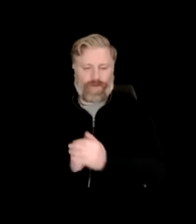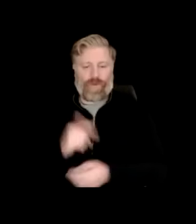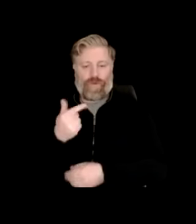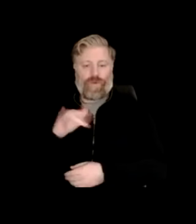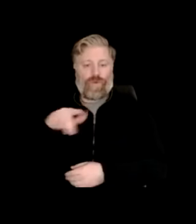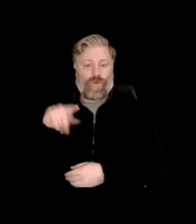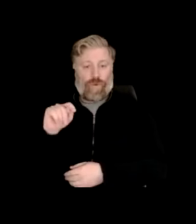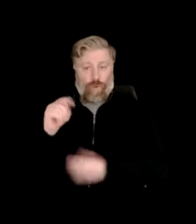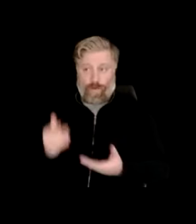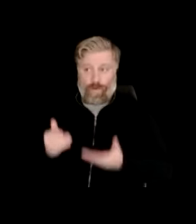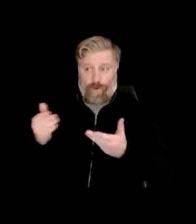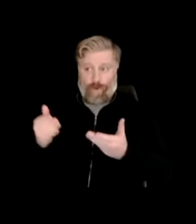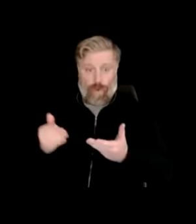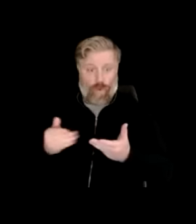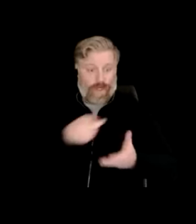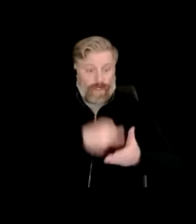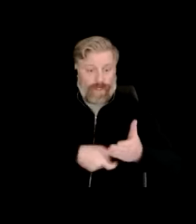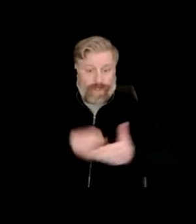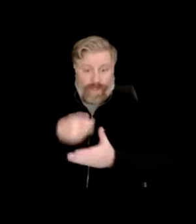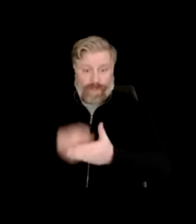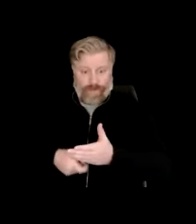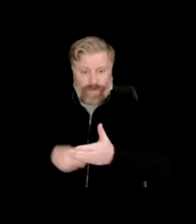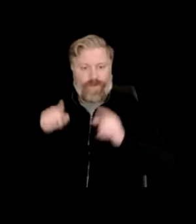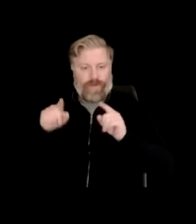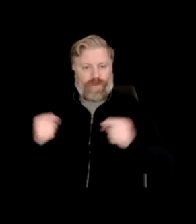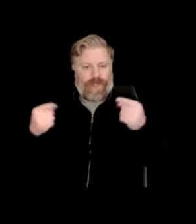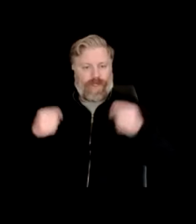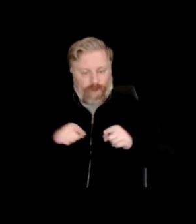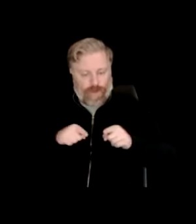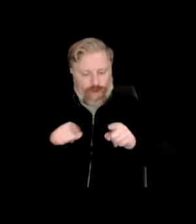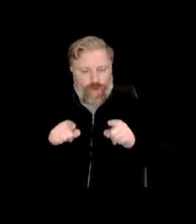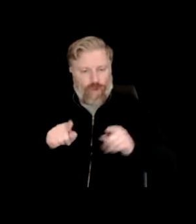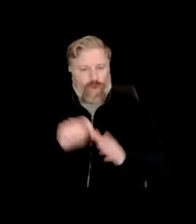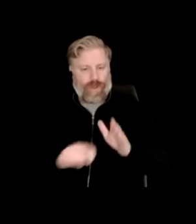must be incurred within the Eligible Funding Period listed for each grant round.